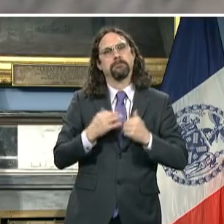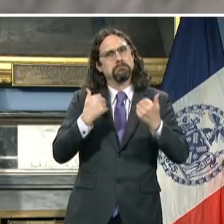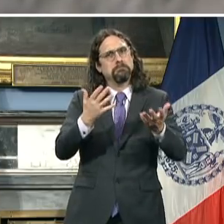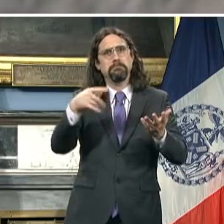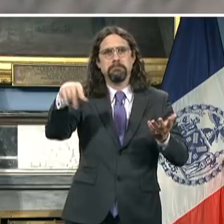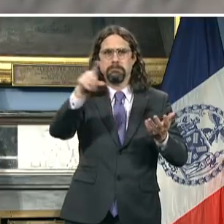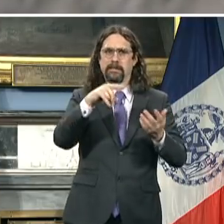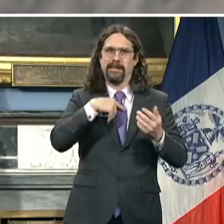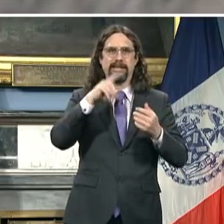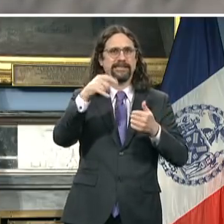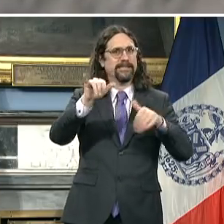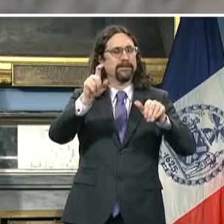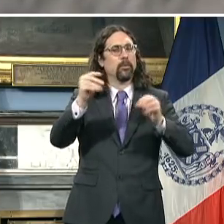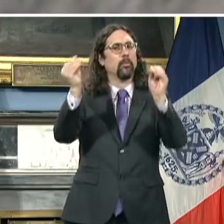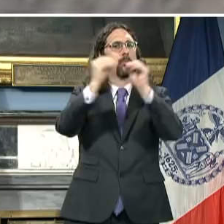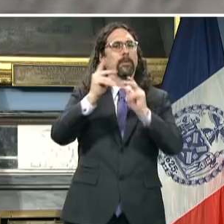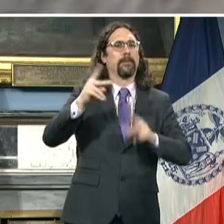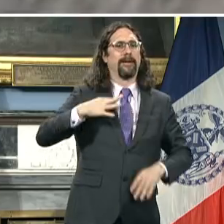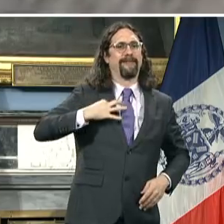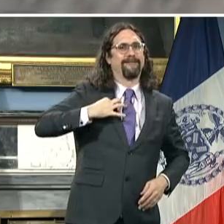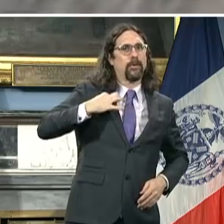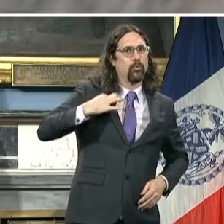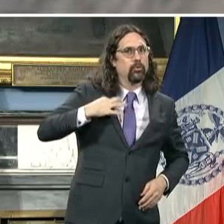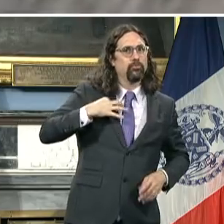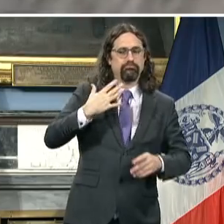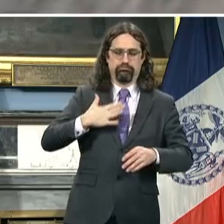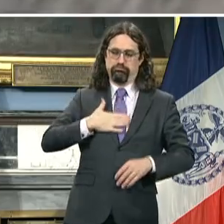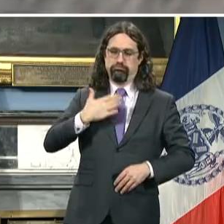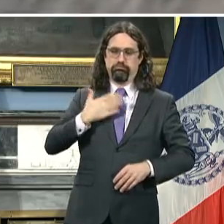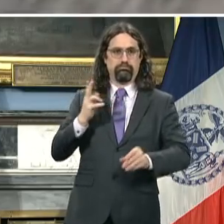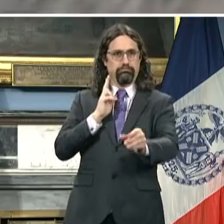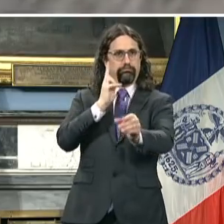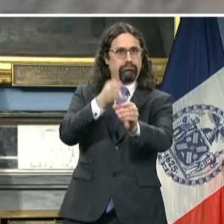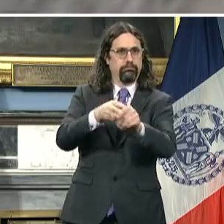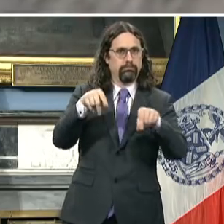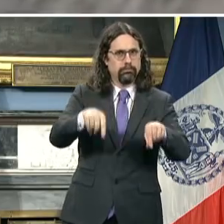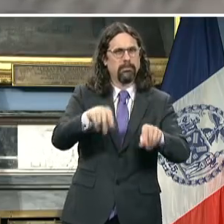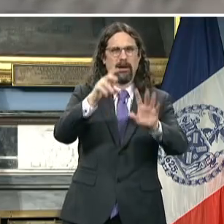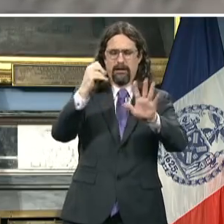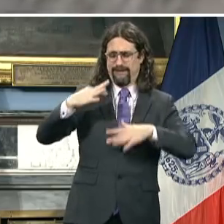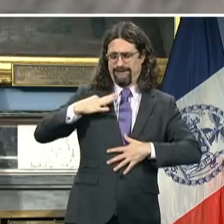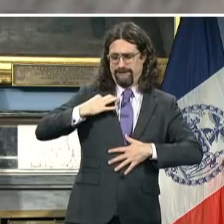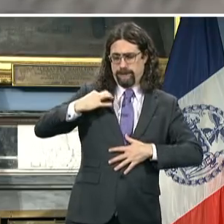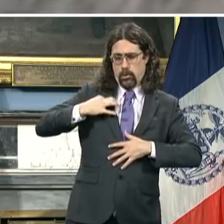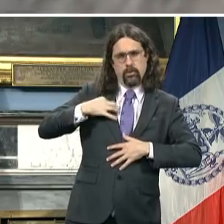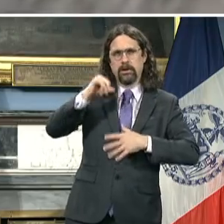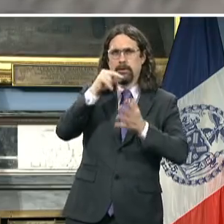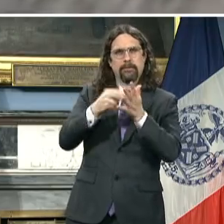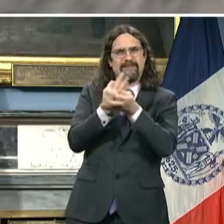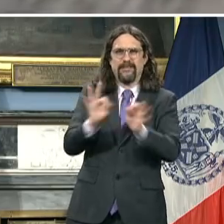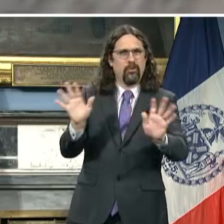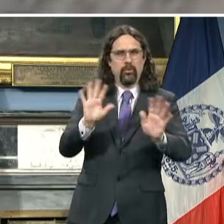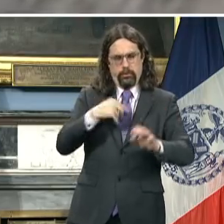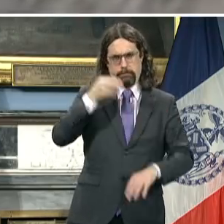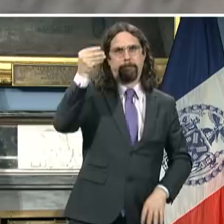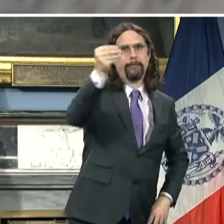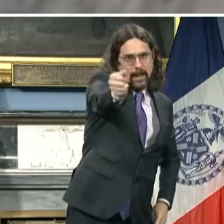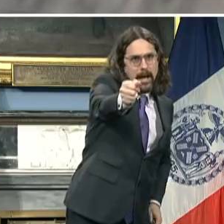FROM ALL OVER THE CONUTRY, CIVILIANS WHO WOULD COME FORWARD AS VOLUNTEERS, BE COMPENSATED FOR